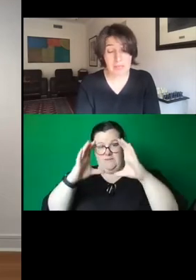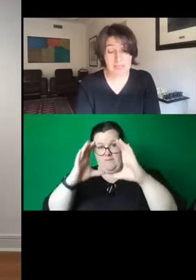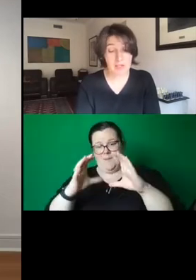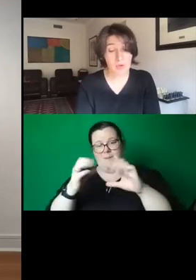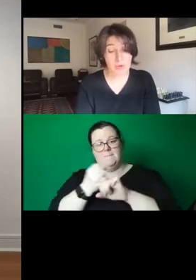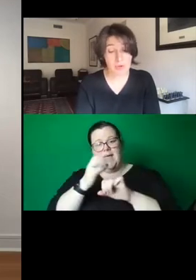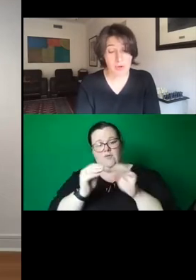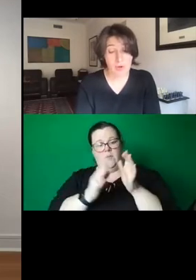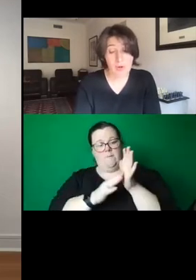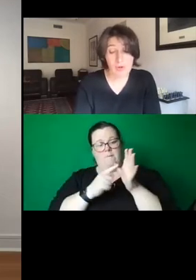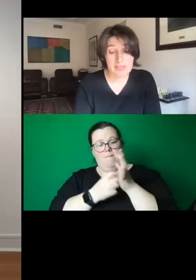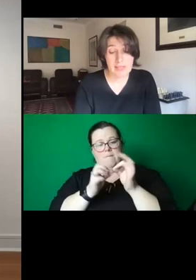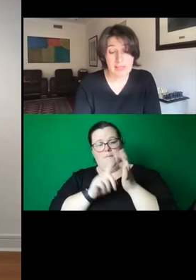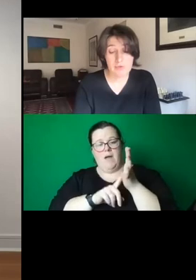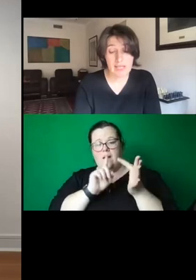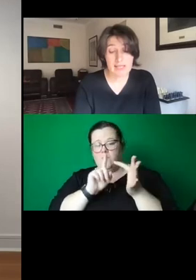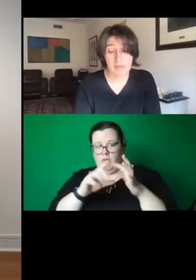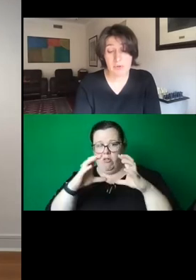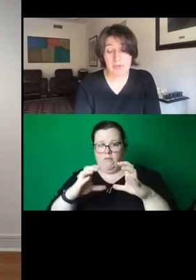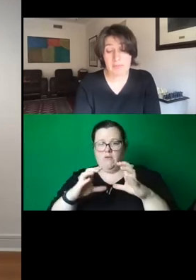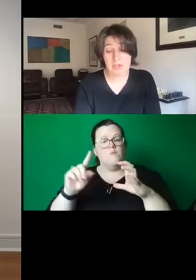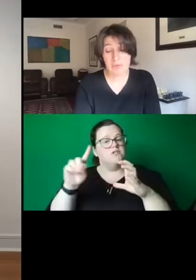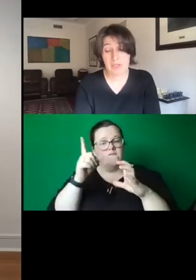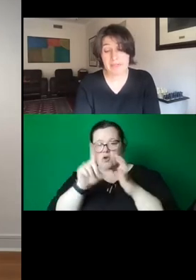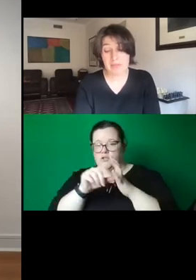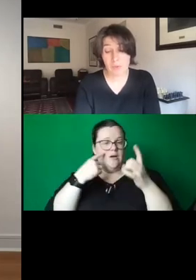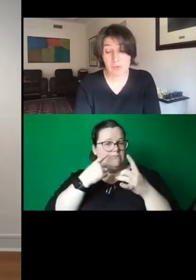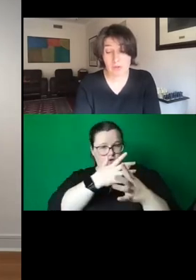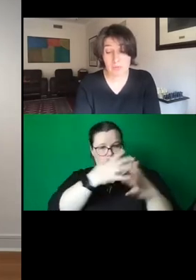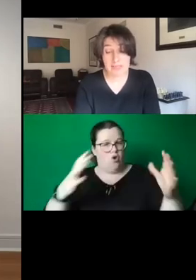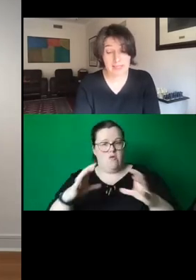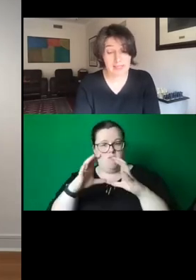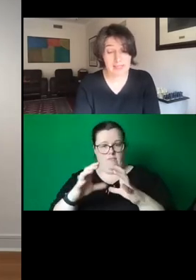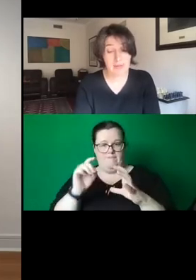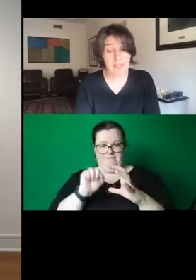claude on the sides of the head i put fragments of the previous work presenting the replicas of